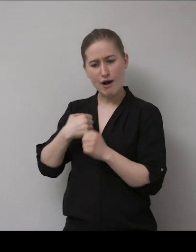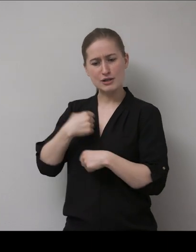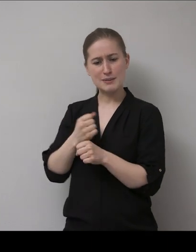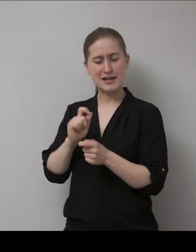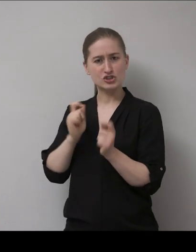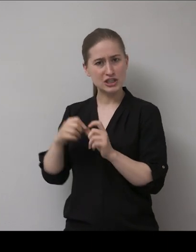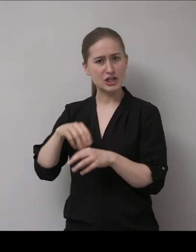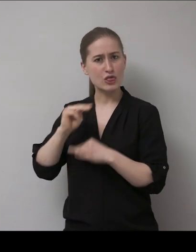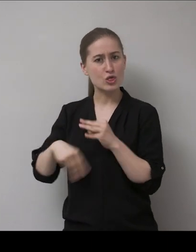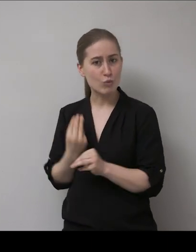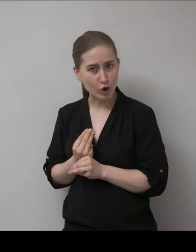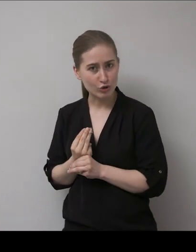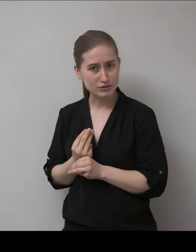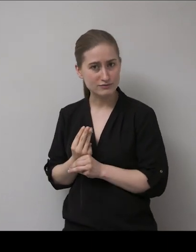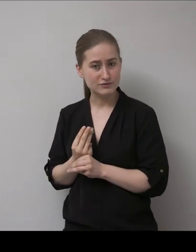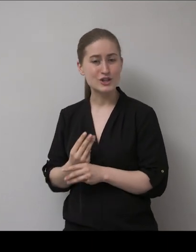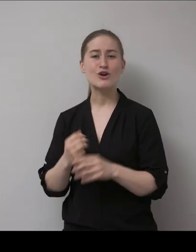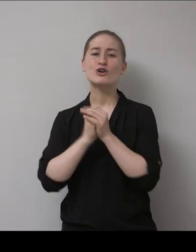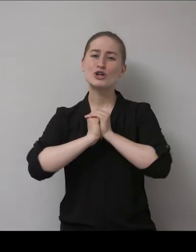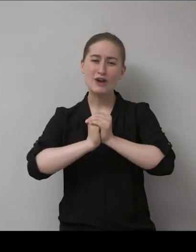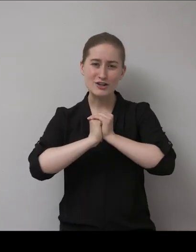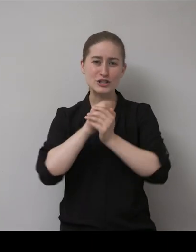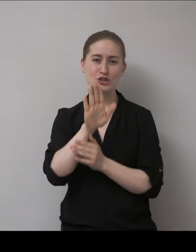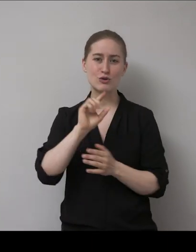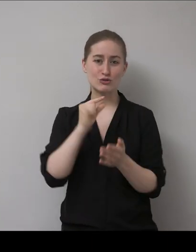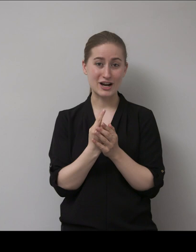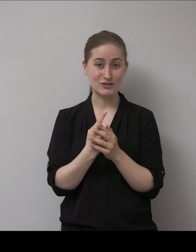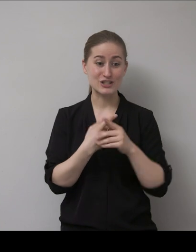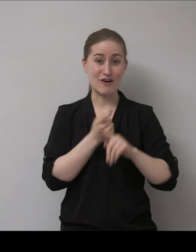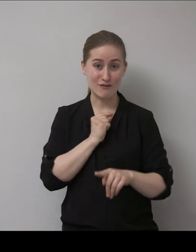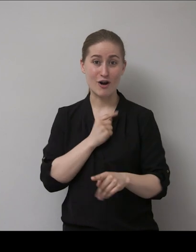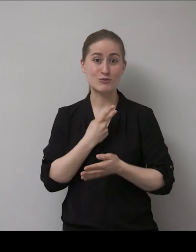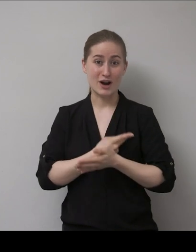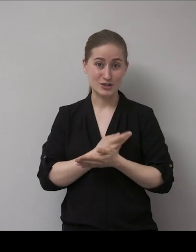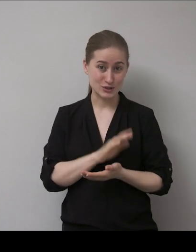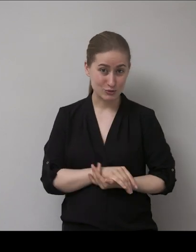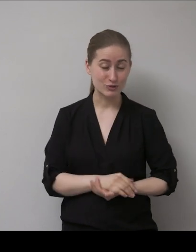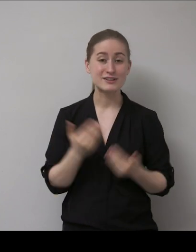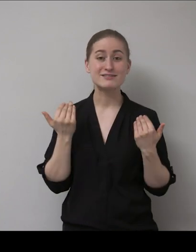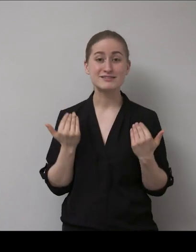So congratulations on your graduation from graduate school. Now go forth,